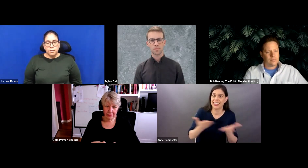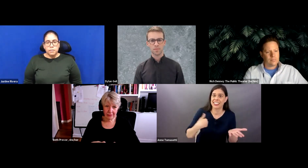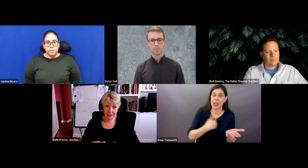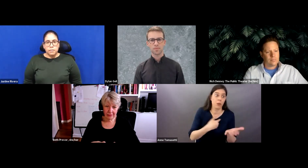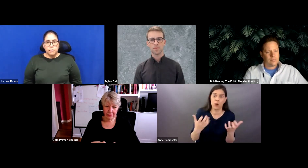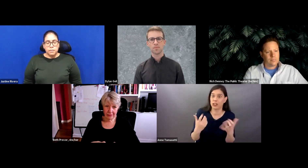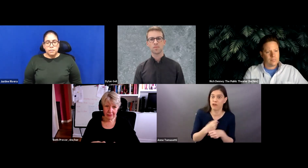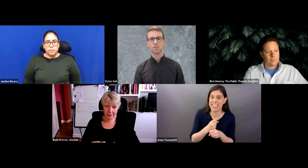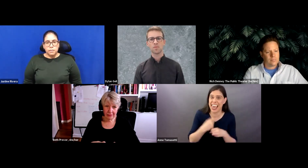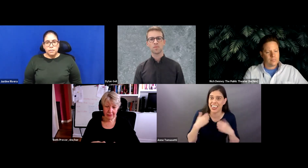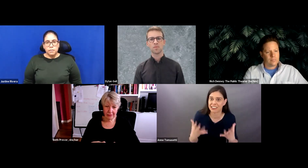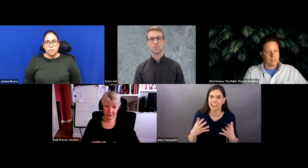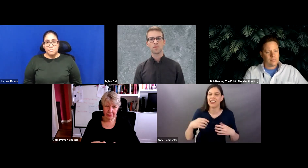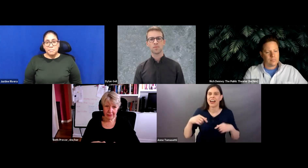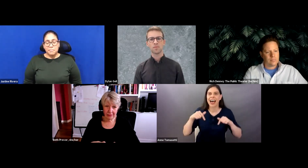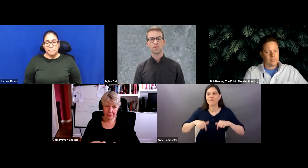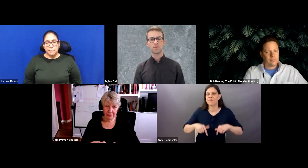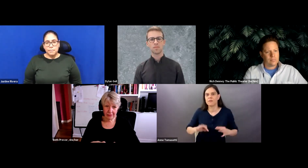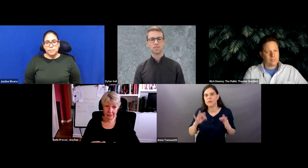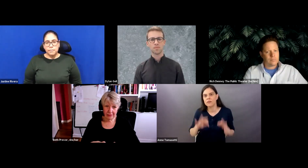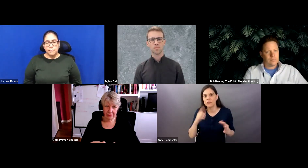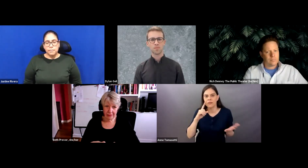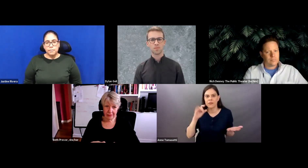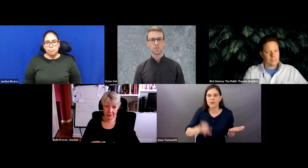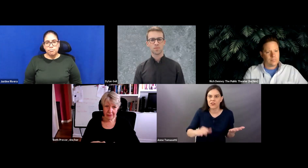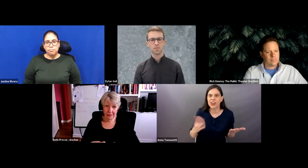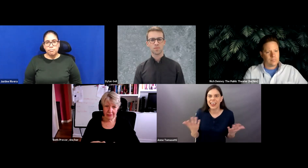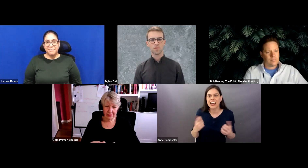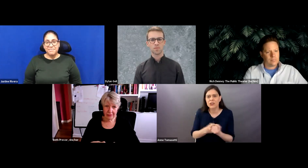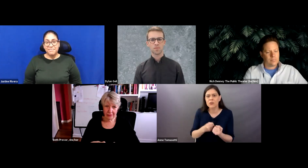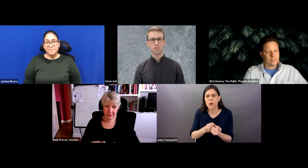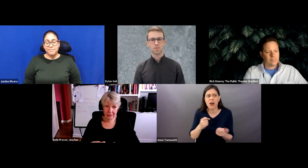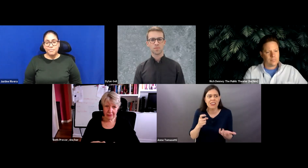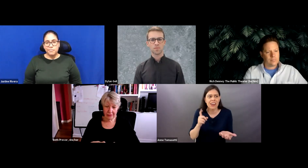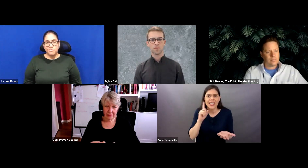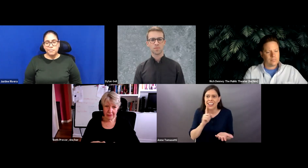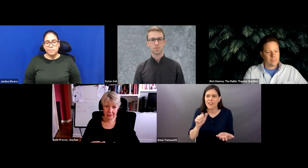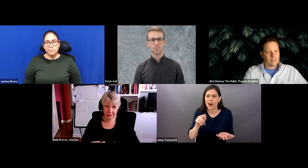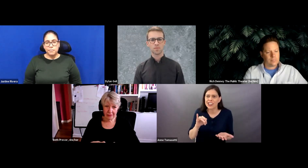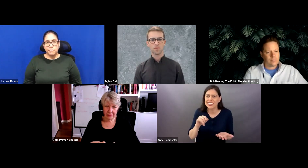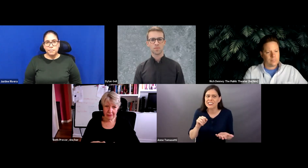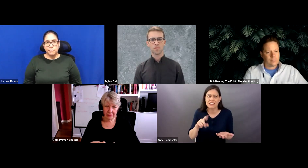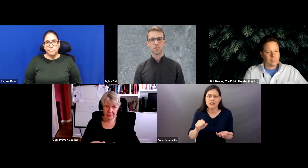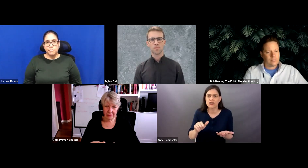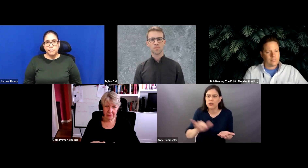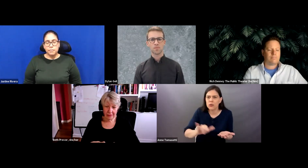And we were able to create this, which was fantastic, and it was such a wonderful opportunity. So thank you for the support. Thank